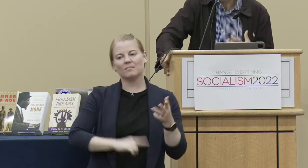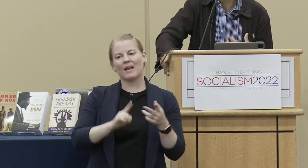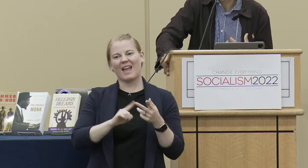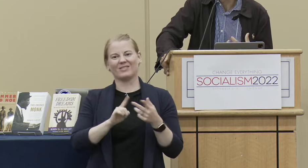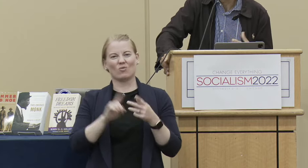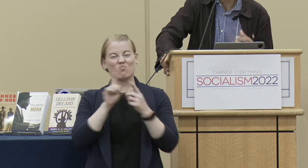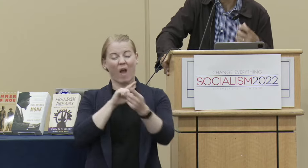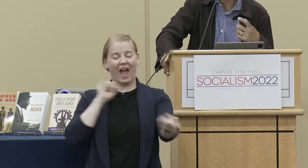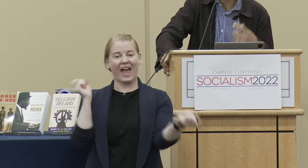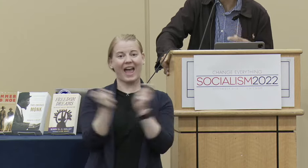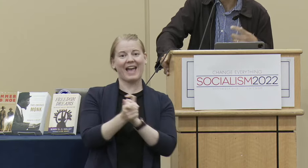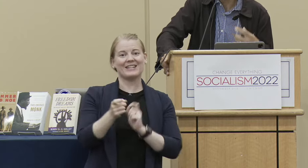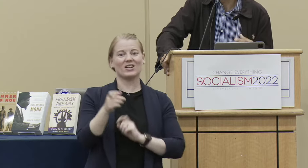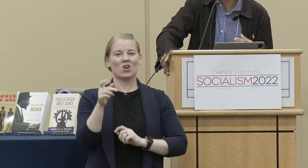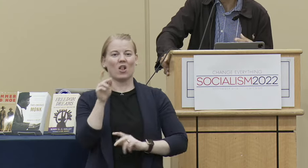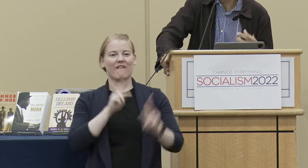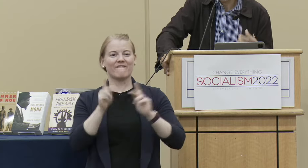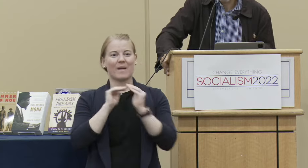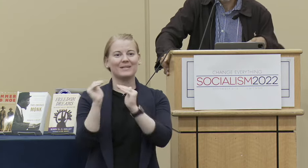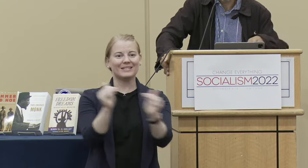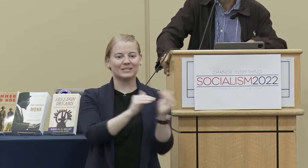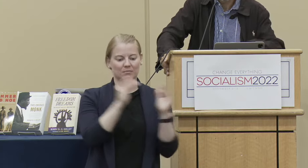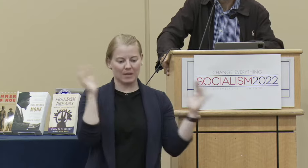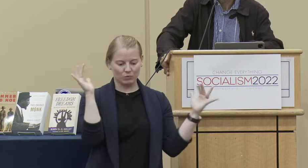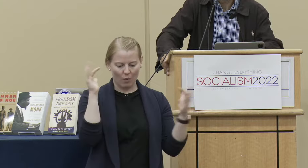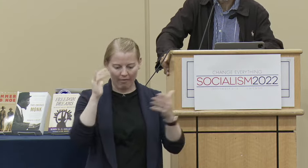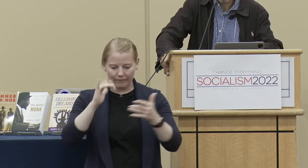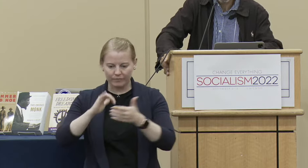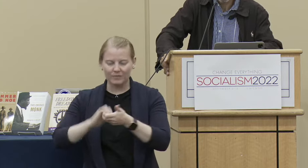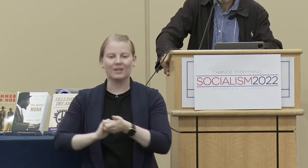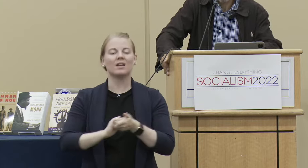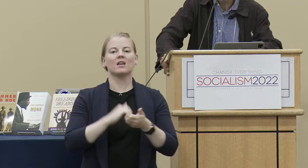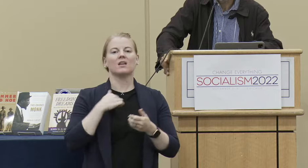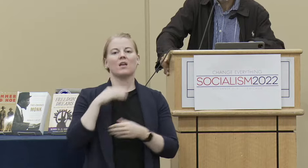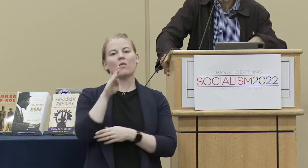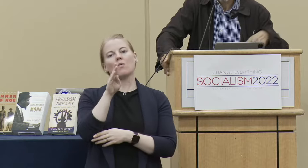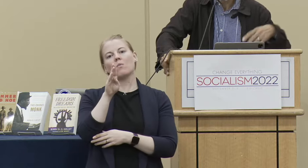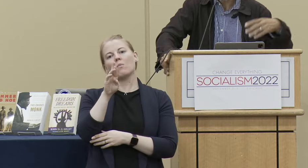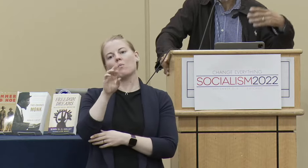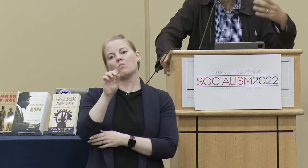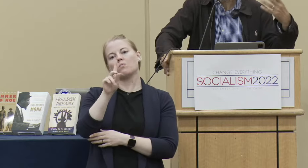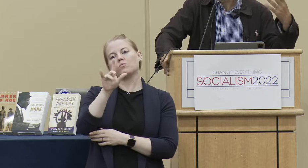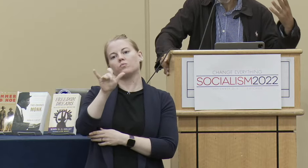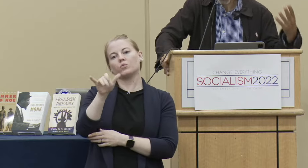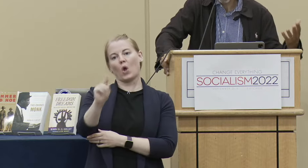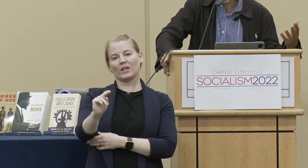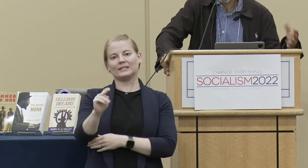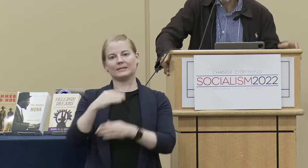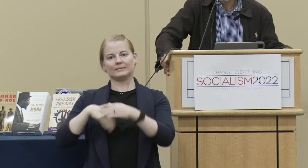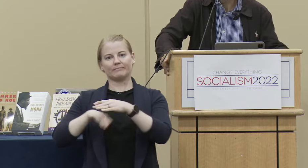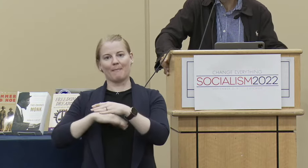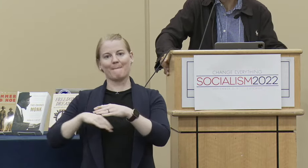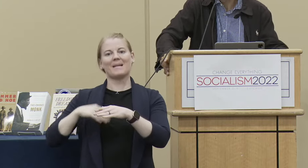where third world liberation, antiracism, and radical feminism came together in the Brooklyn -based collective